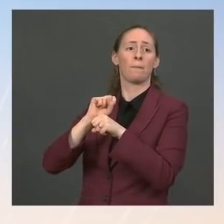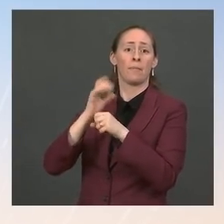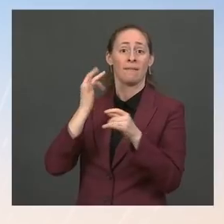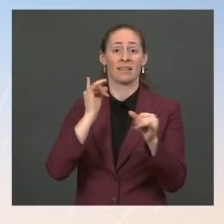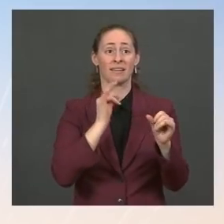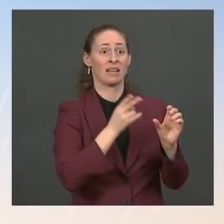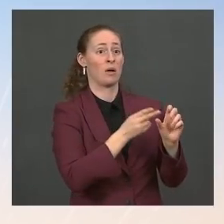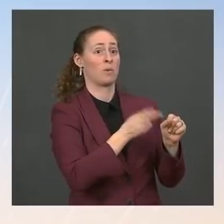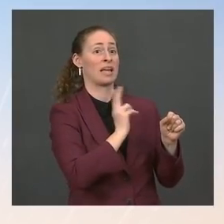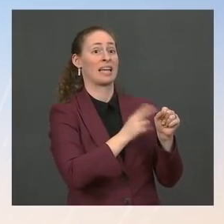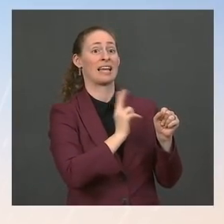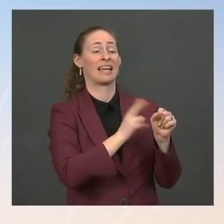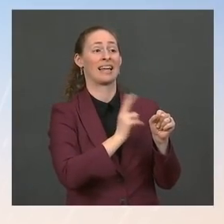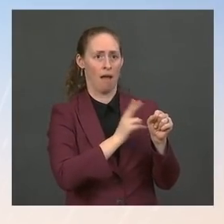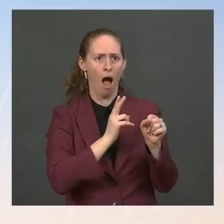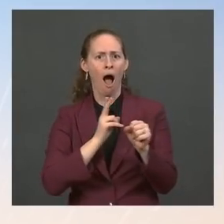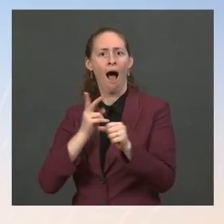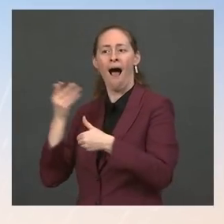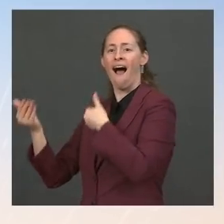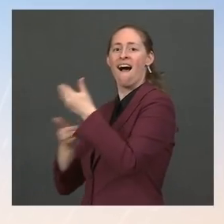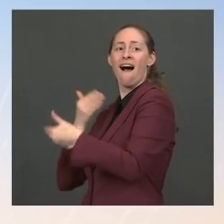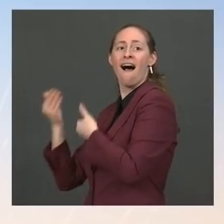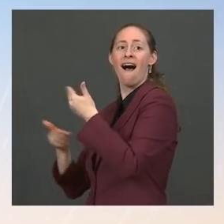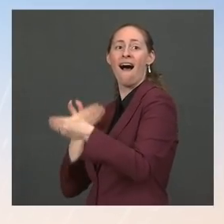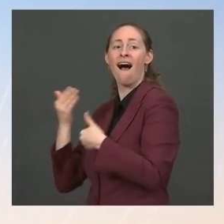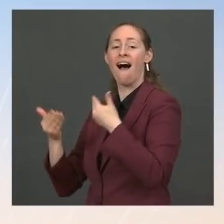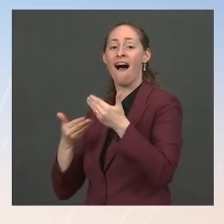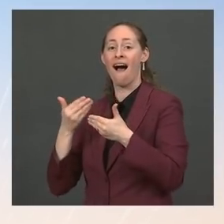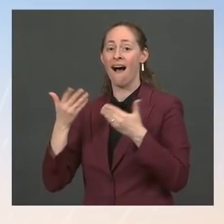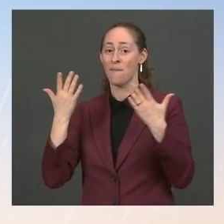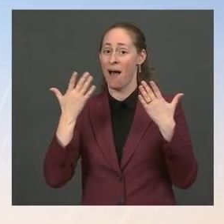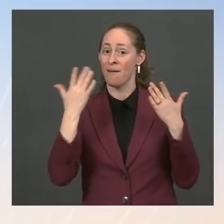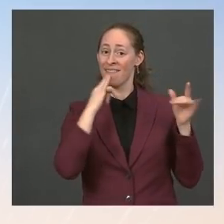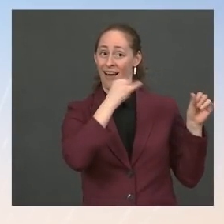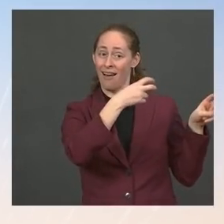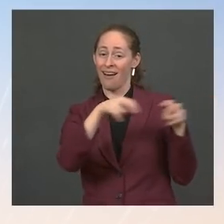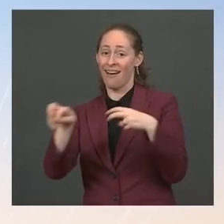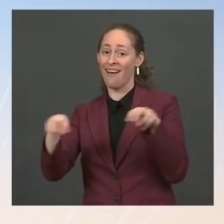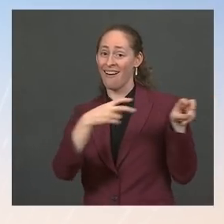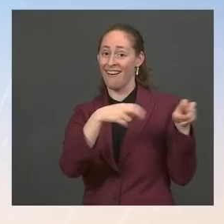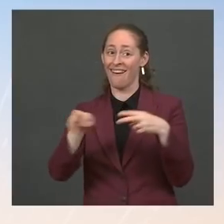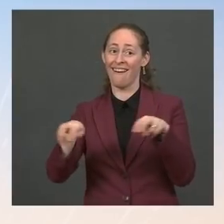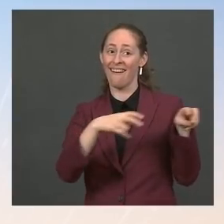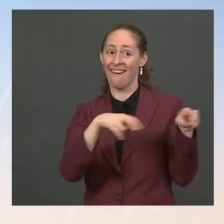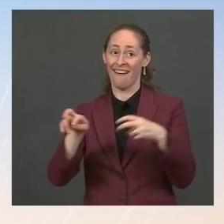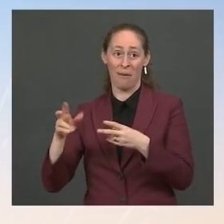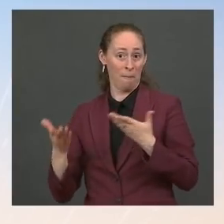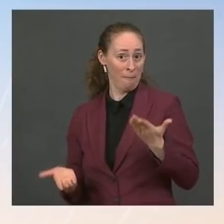during the pandemic and also because people, you know, may have taken the moment to decide what they wanted to do with their lives.